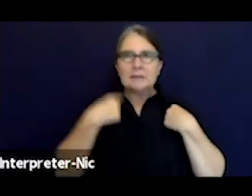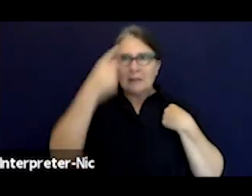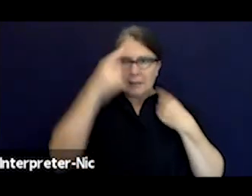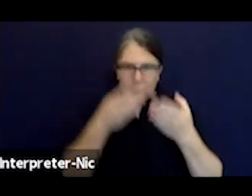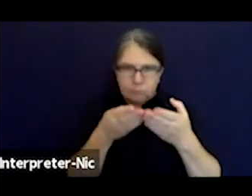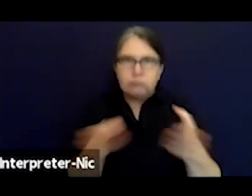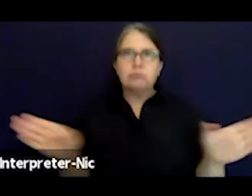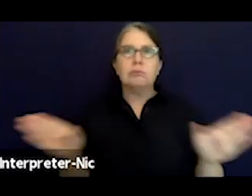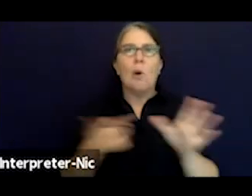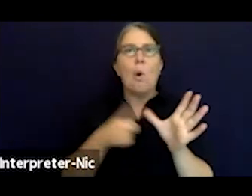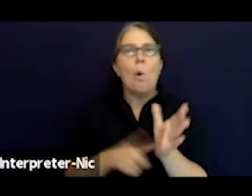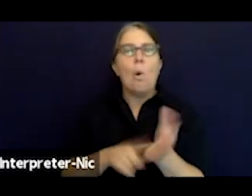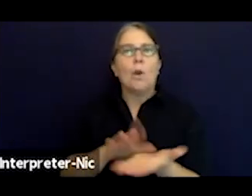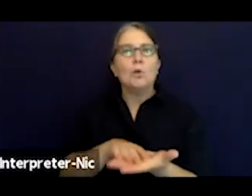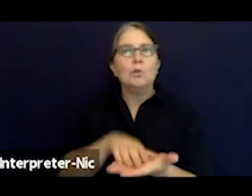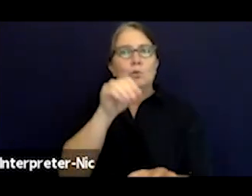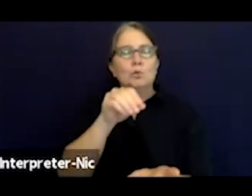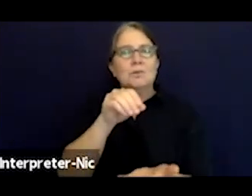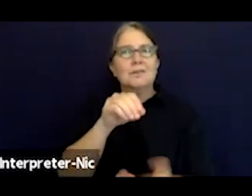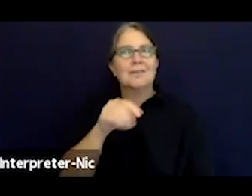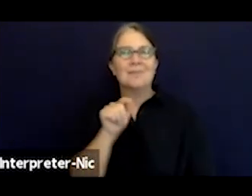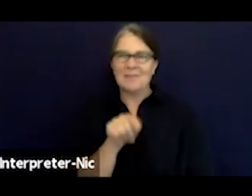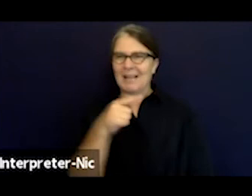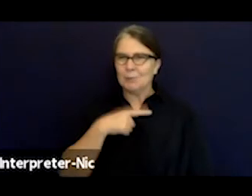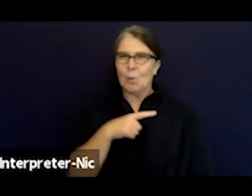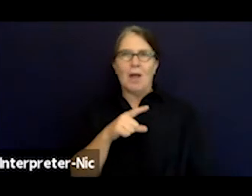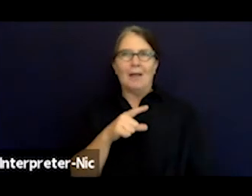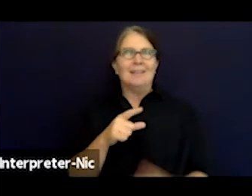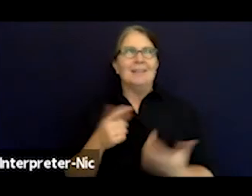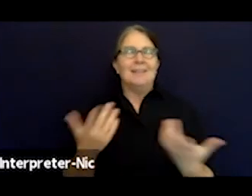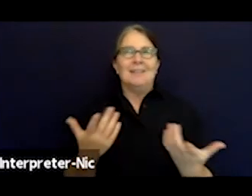word relating to this is student experience. I'm already trying to reframe what I'm doing with the